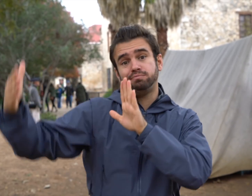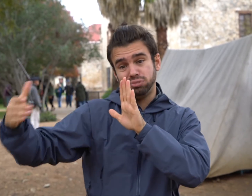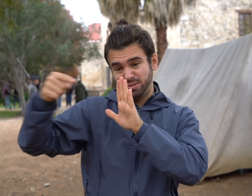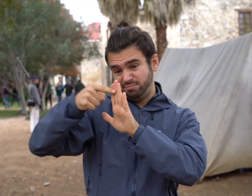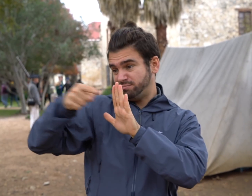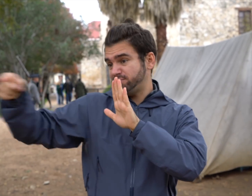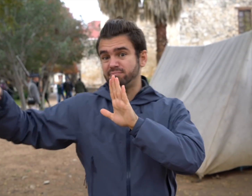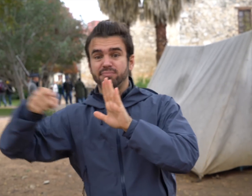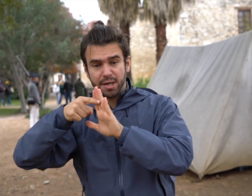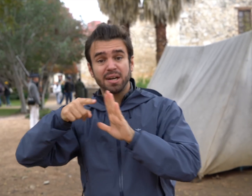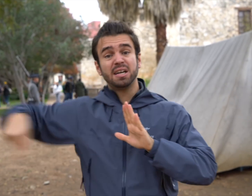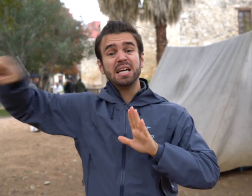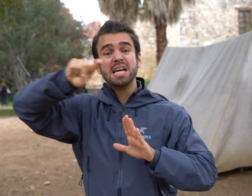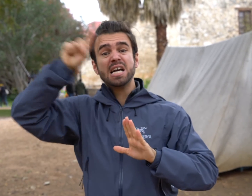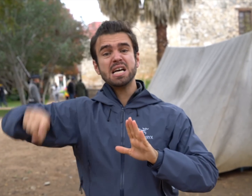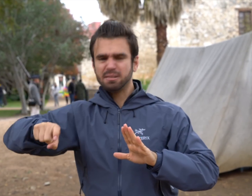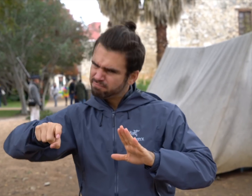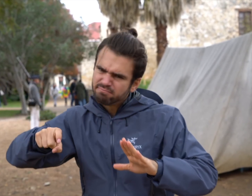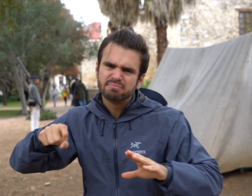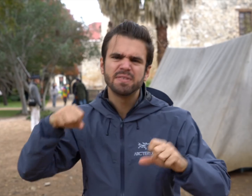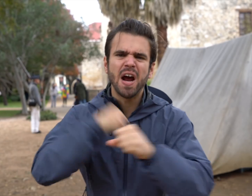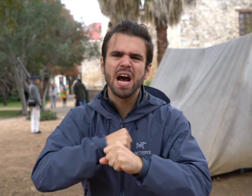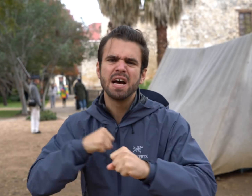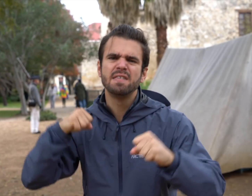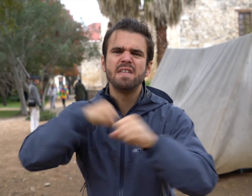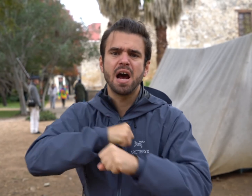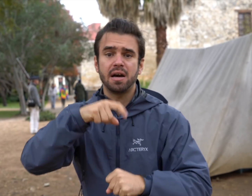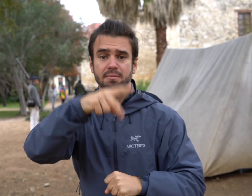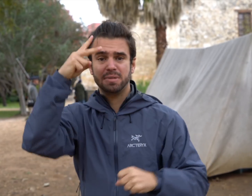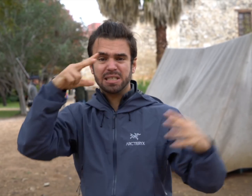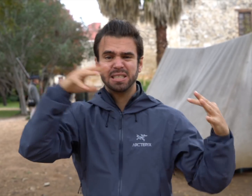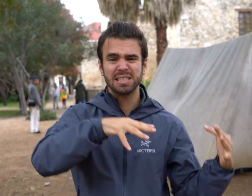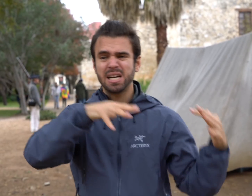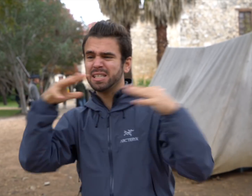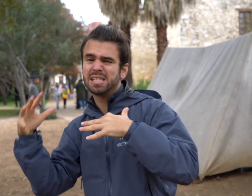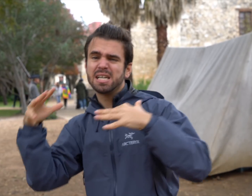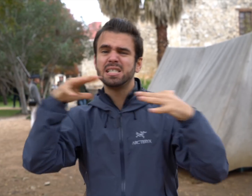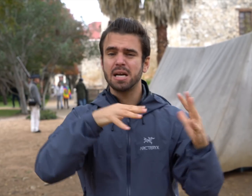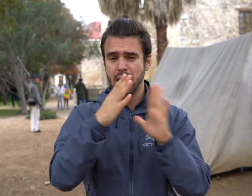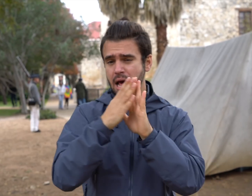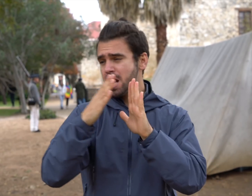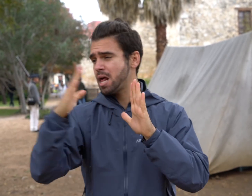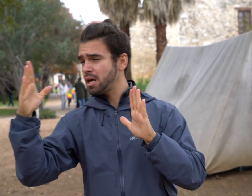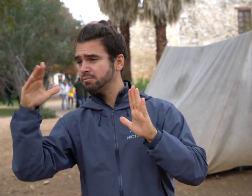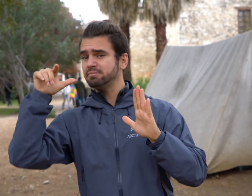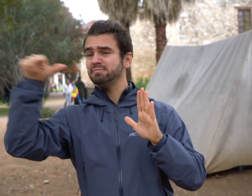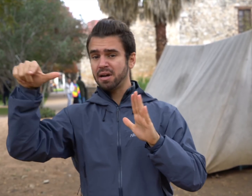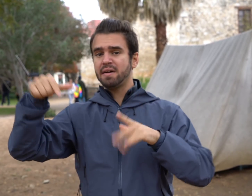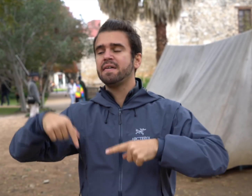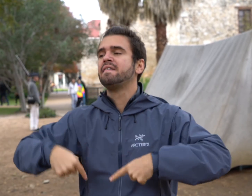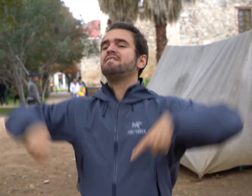In 10 years after the Alamo, Texans fought and won!